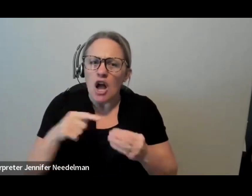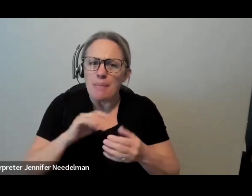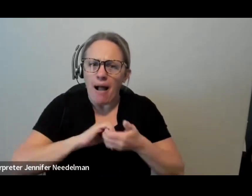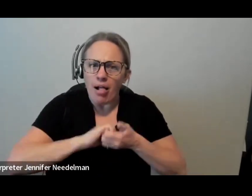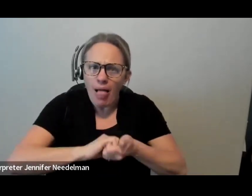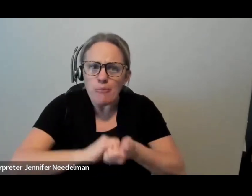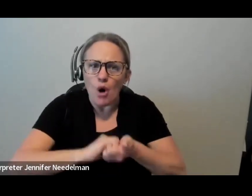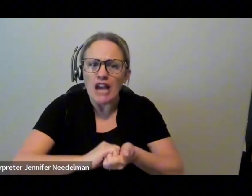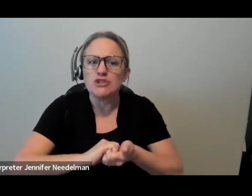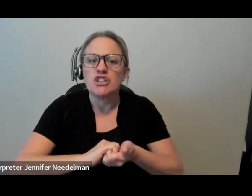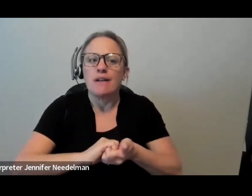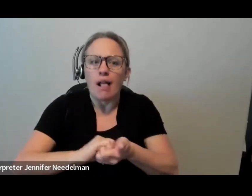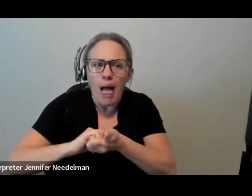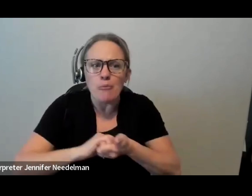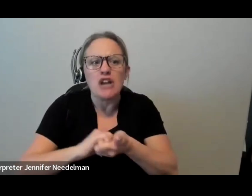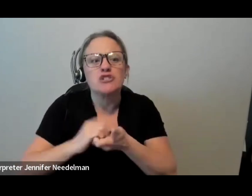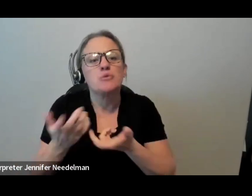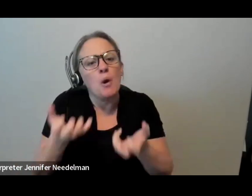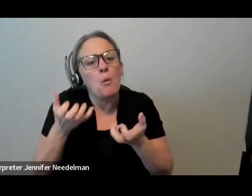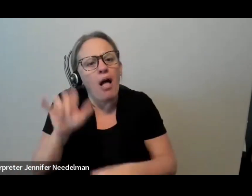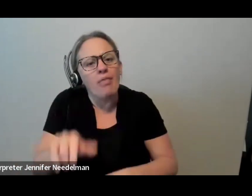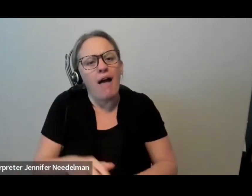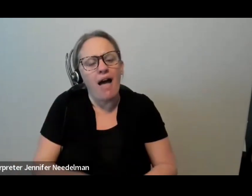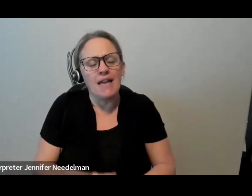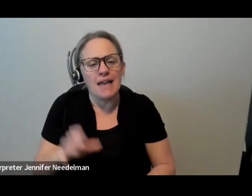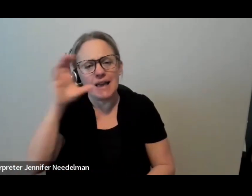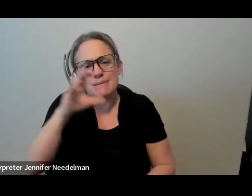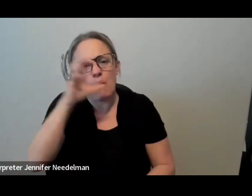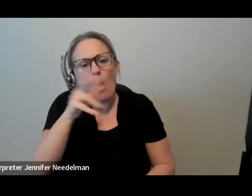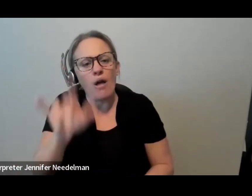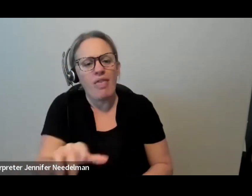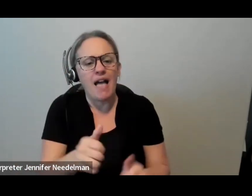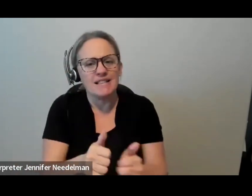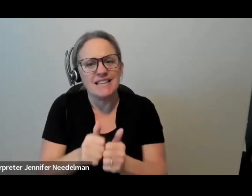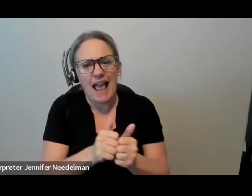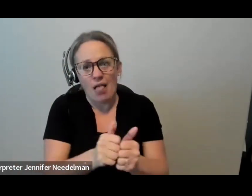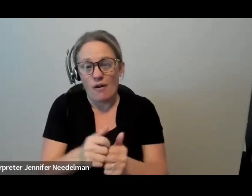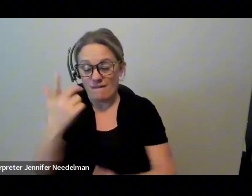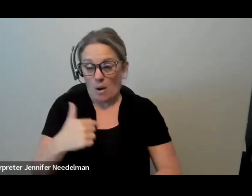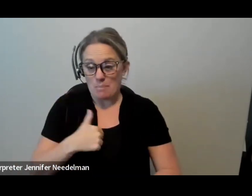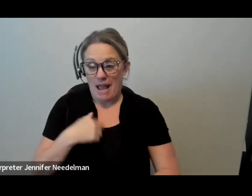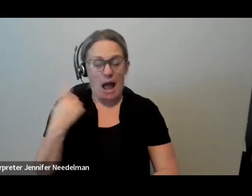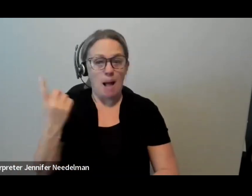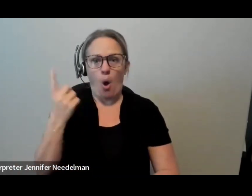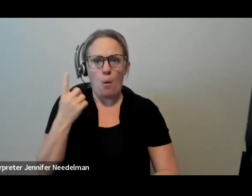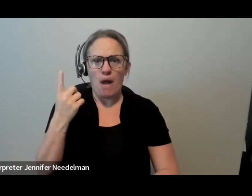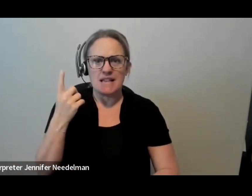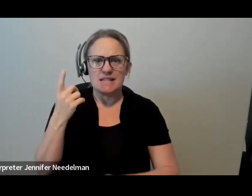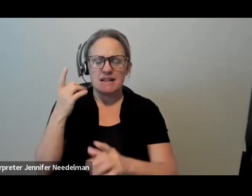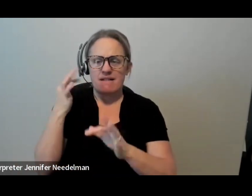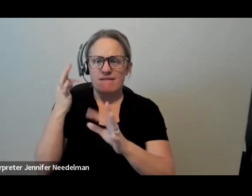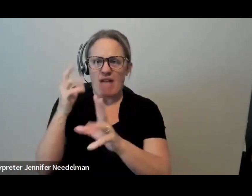explore that together?" And for me, I've always been fascinated by, "look,